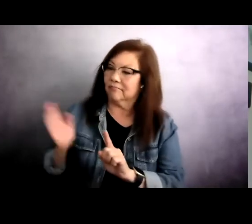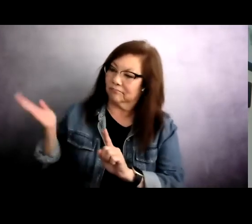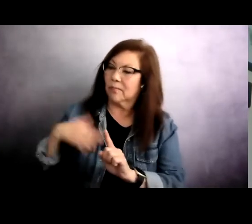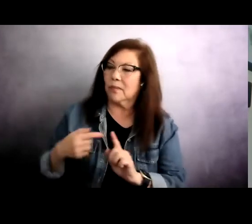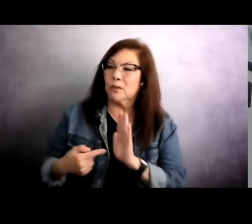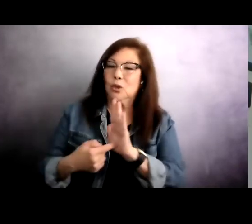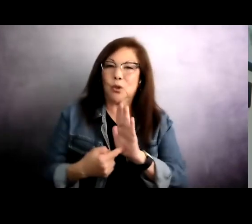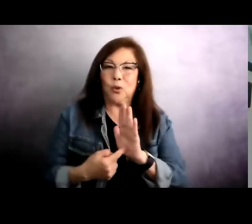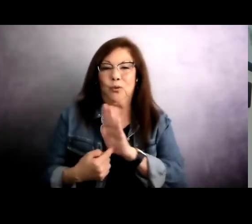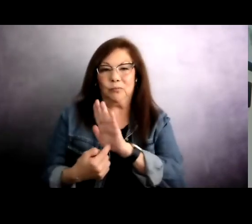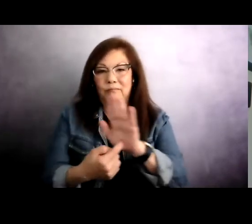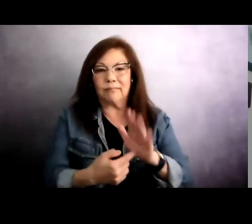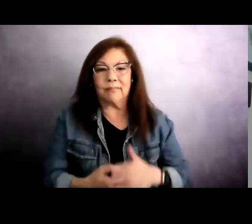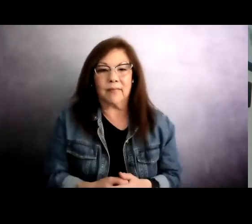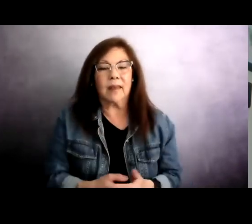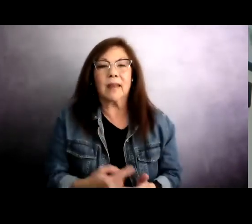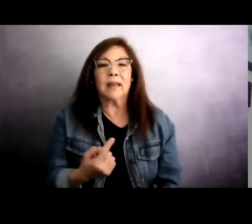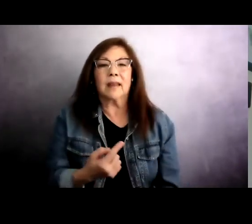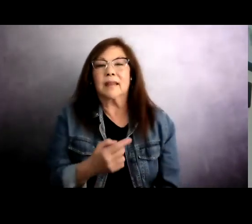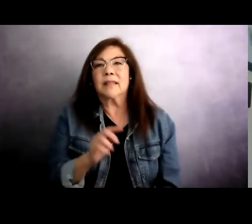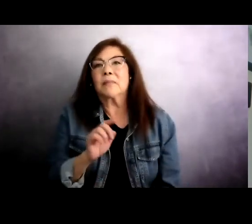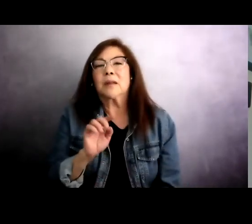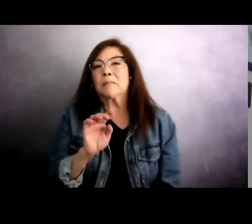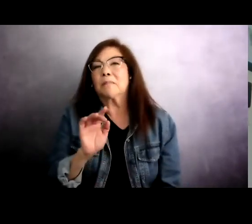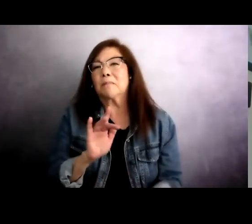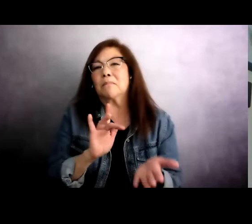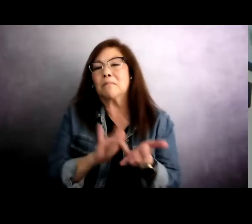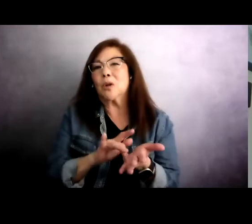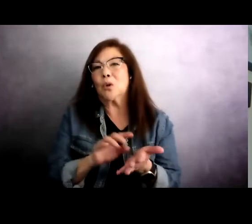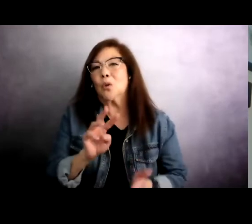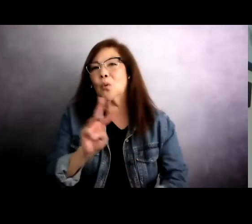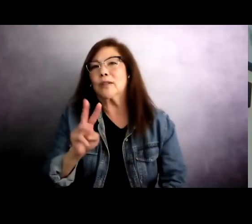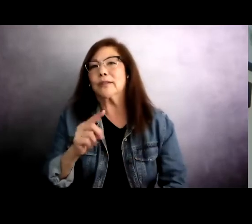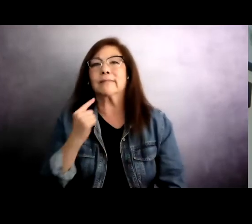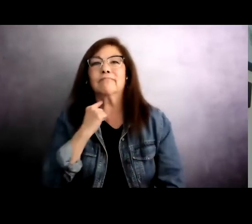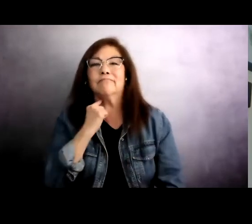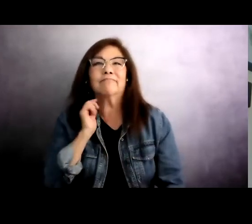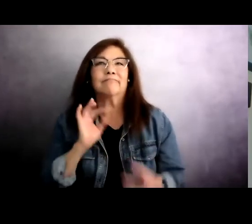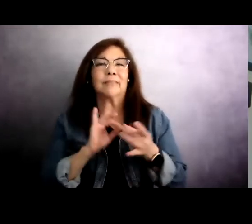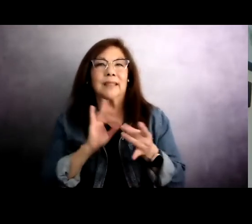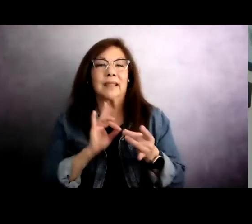show you about the place!" There something Midwestern about the way he said it I thought as I followed him down the halls.